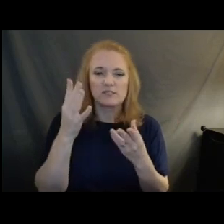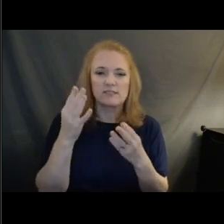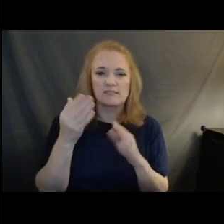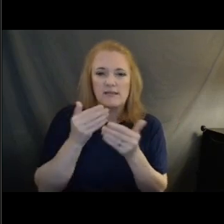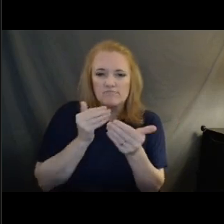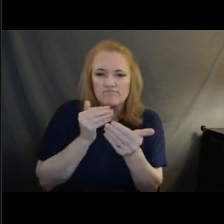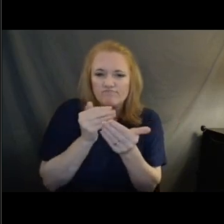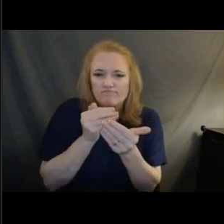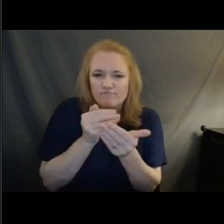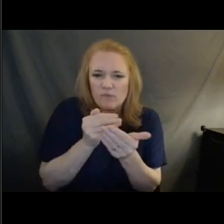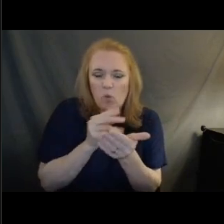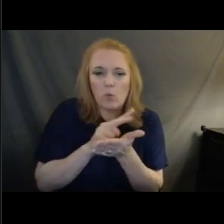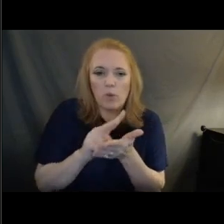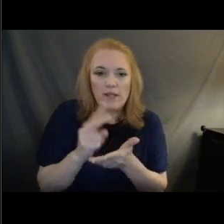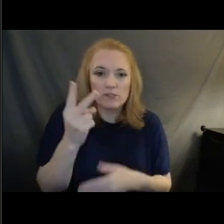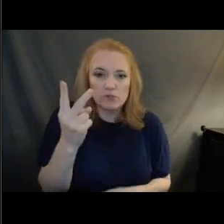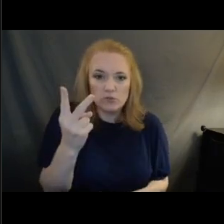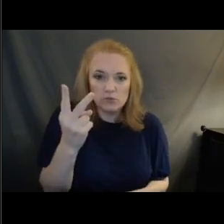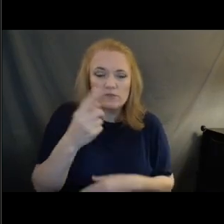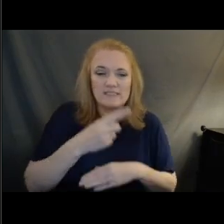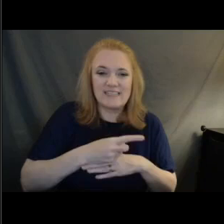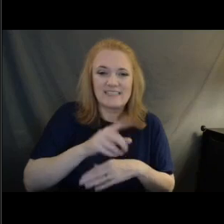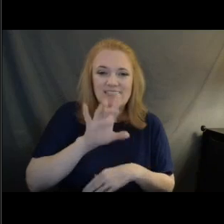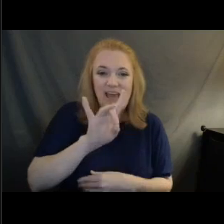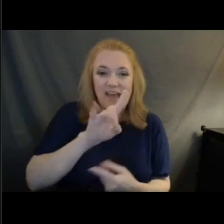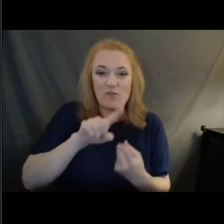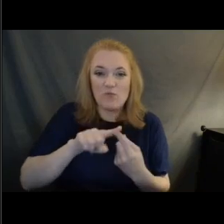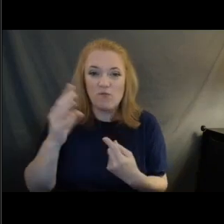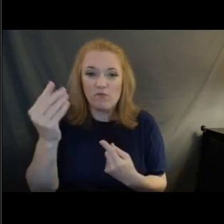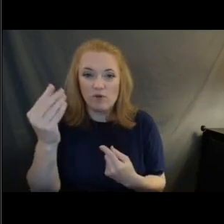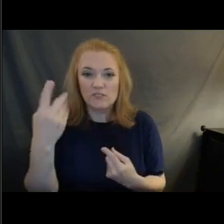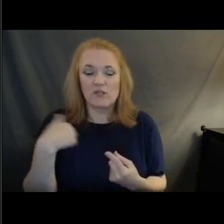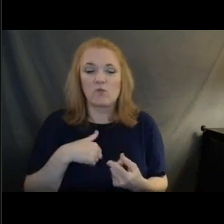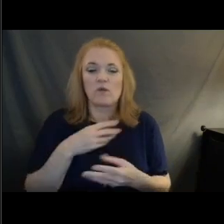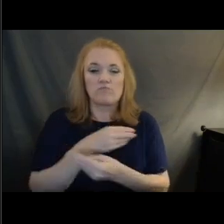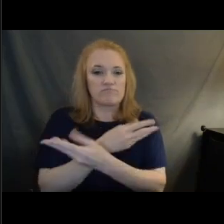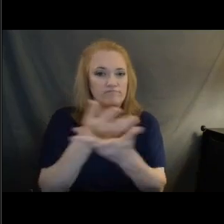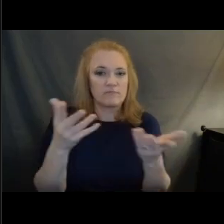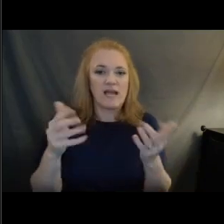the week two period, days 8 through 14, we offer a U.S. Hazards Outlook assessment for